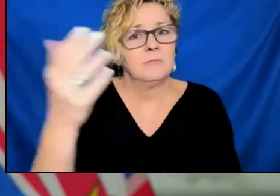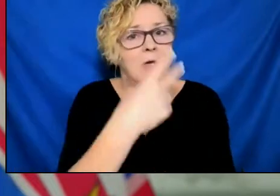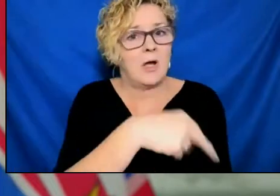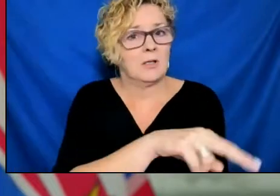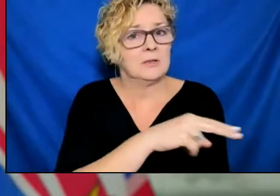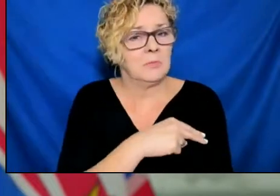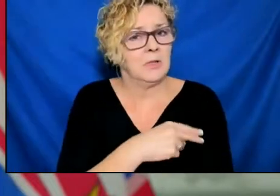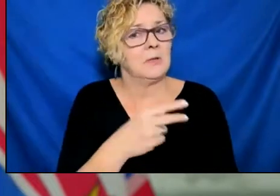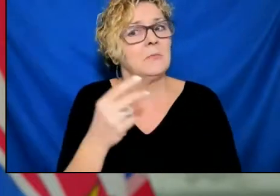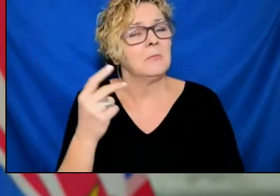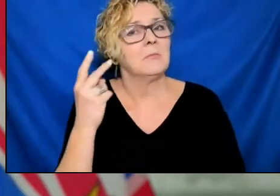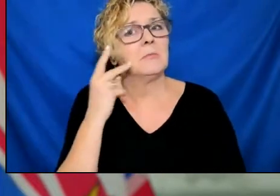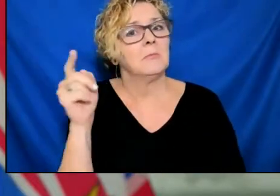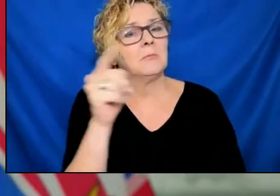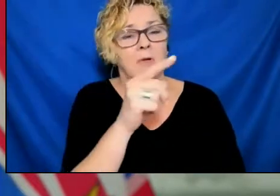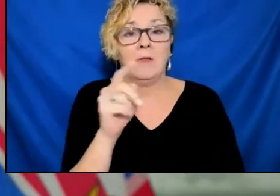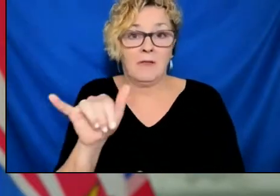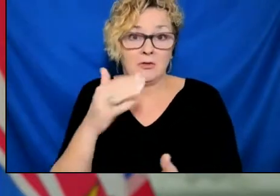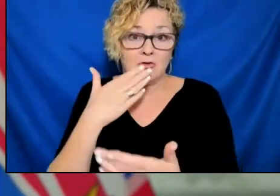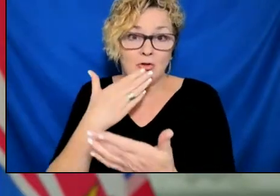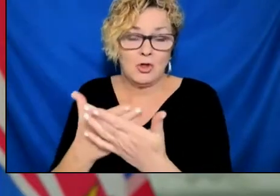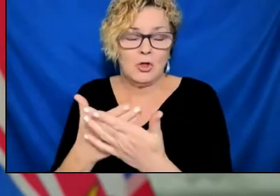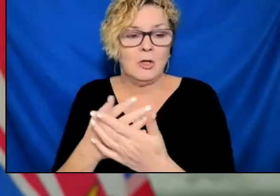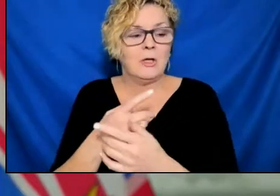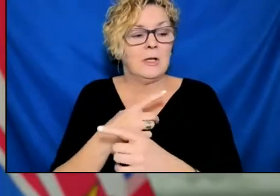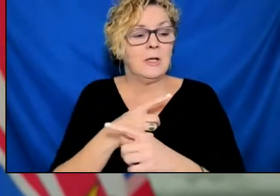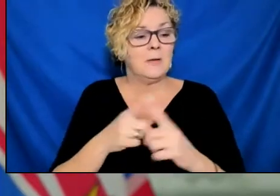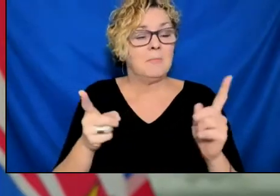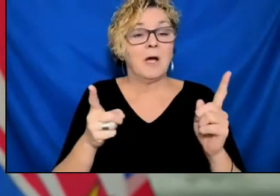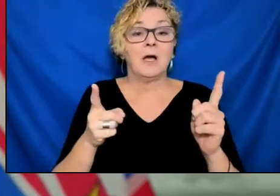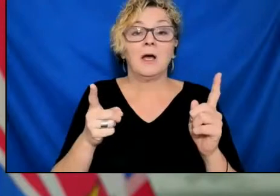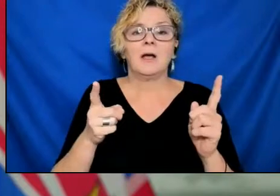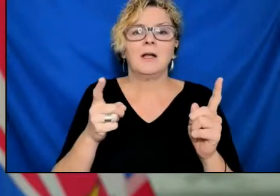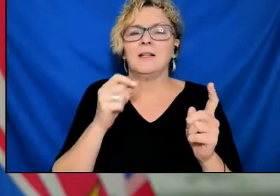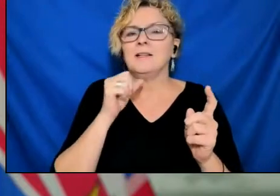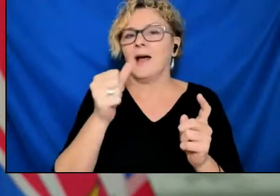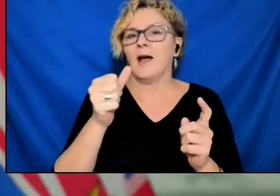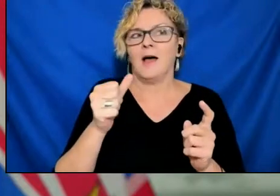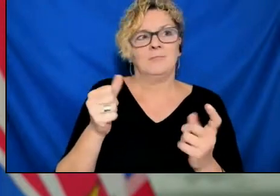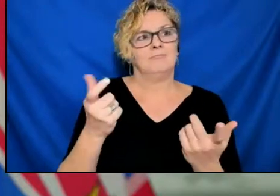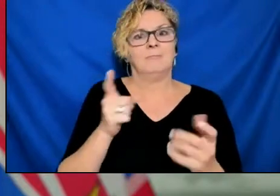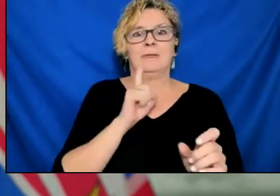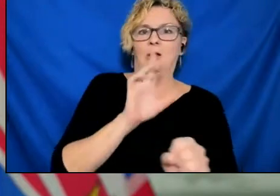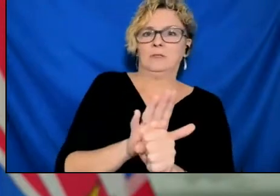now. But we are not yet at that place